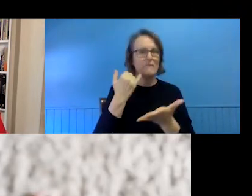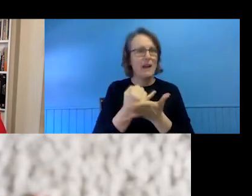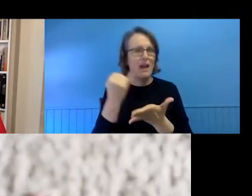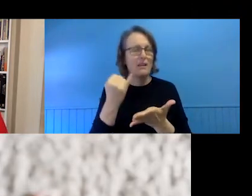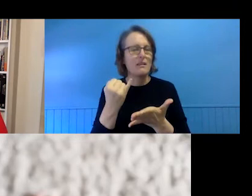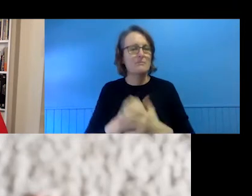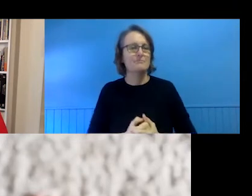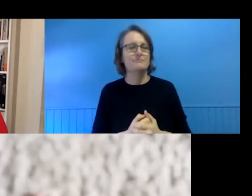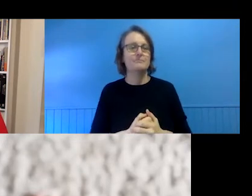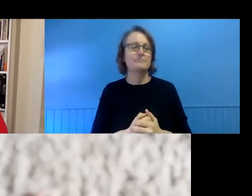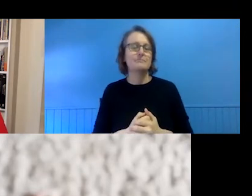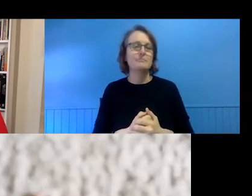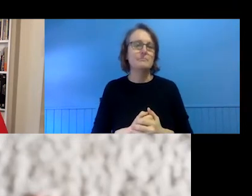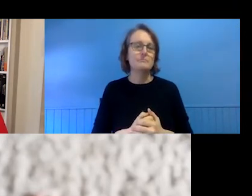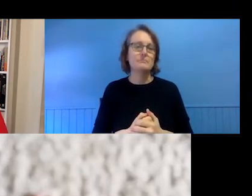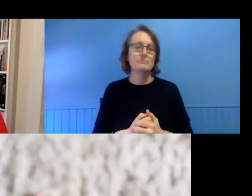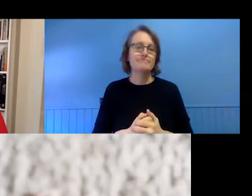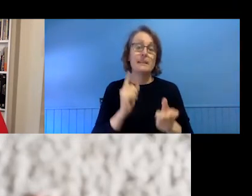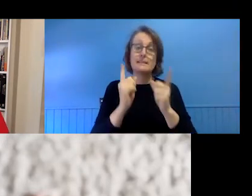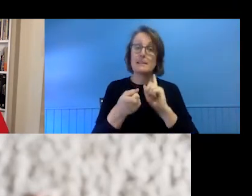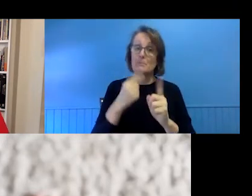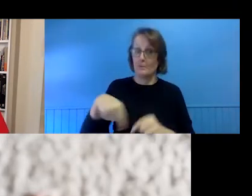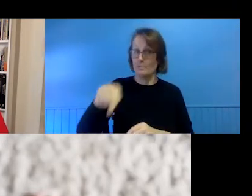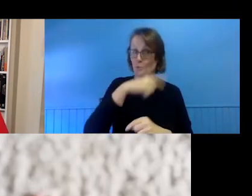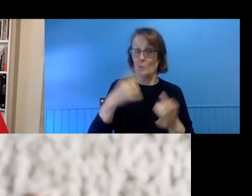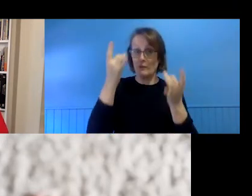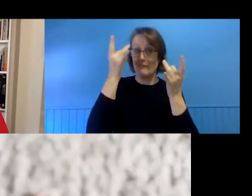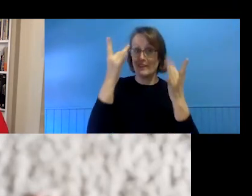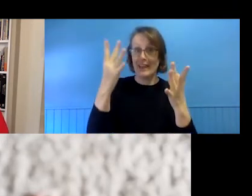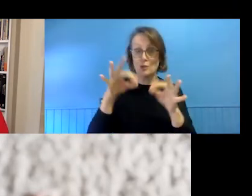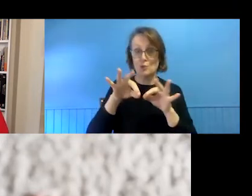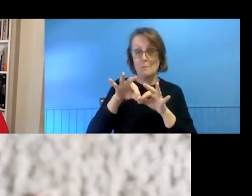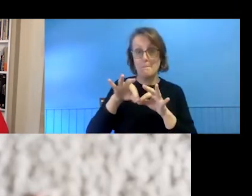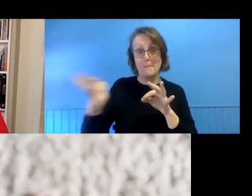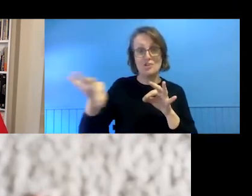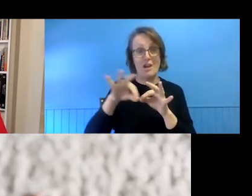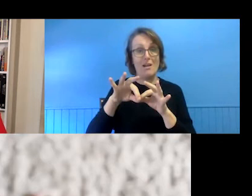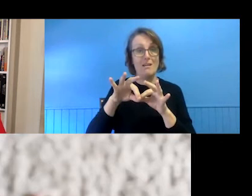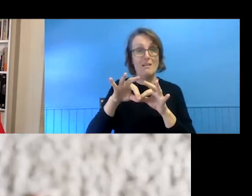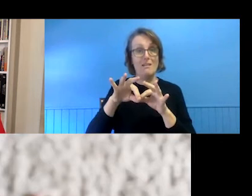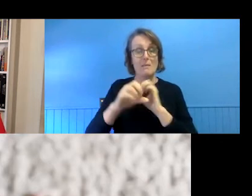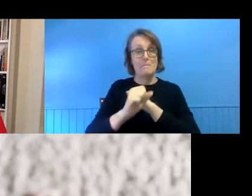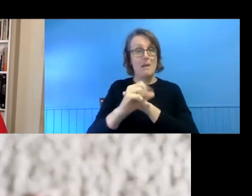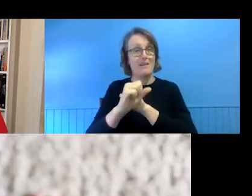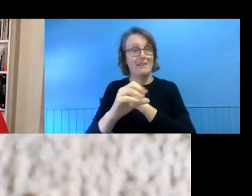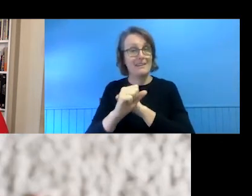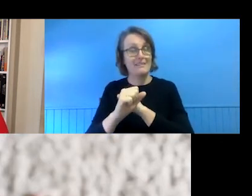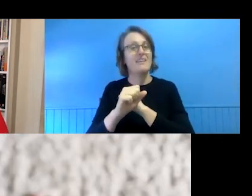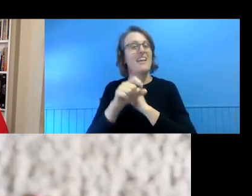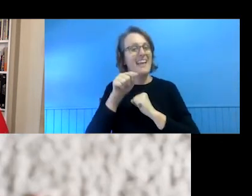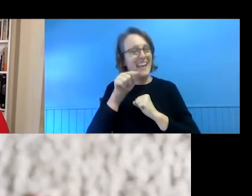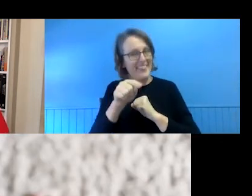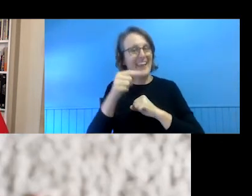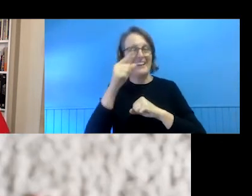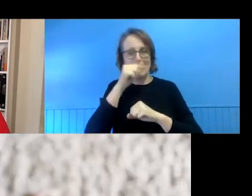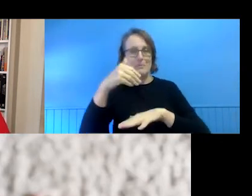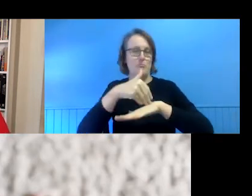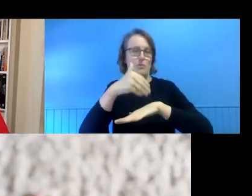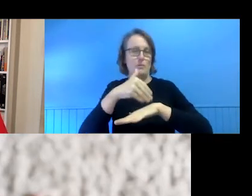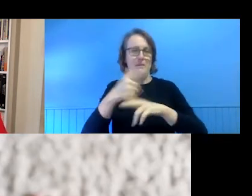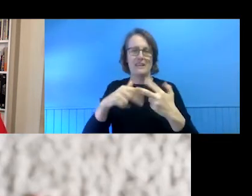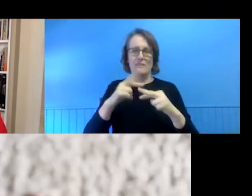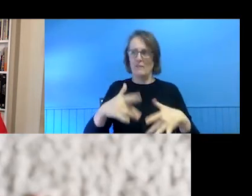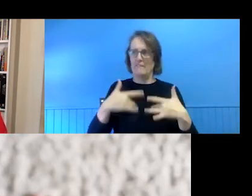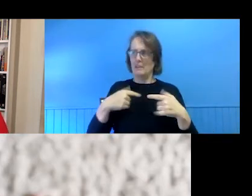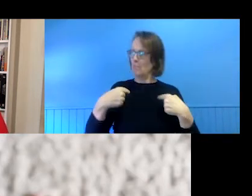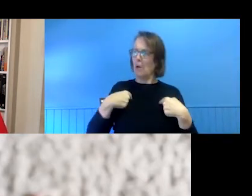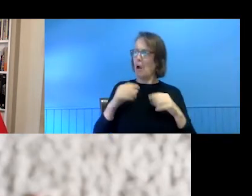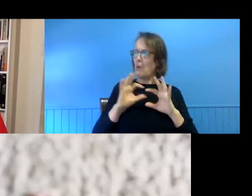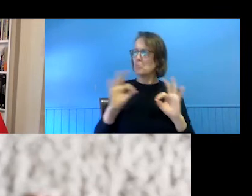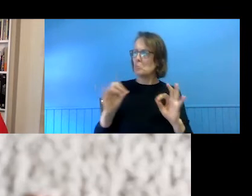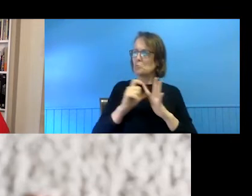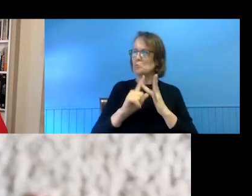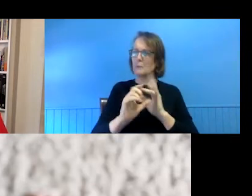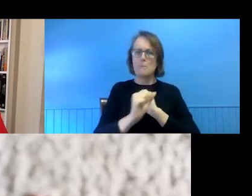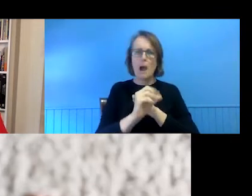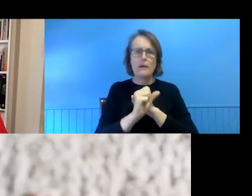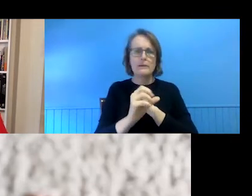things we often forget to do is how to measure our marketing activities.